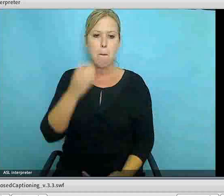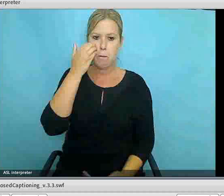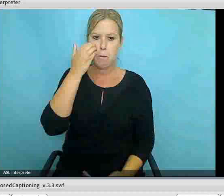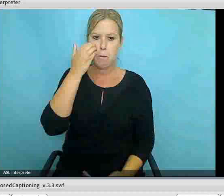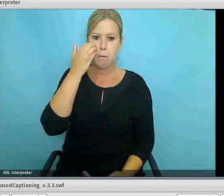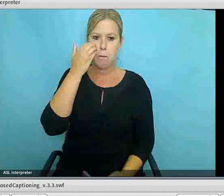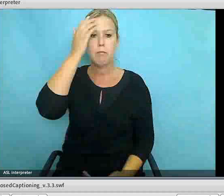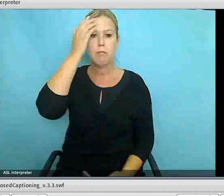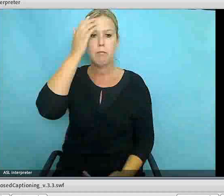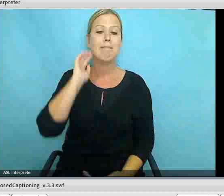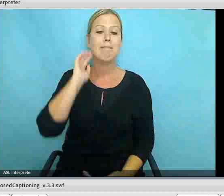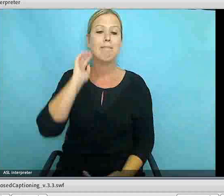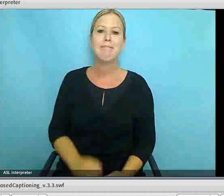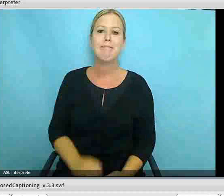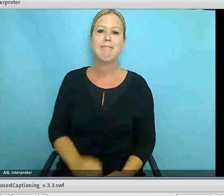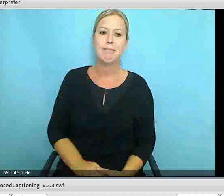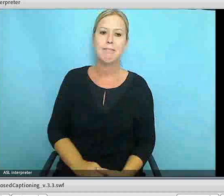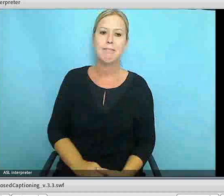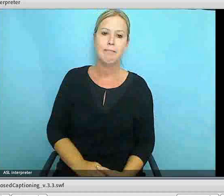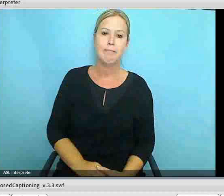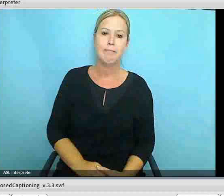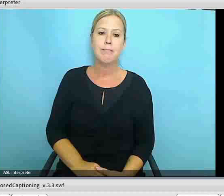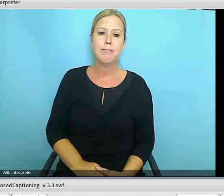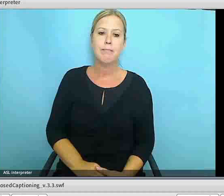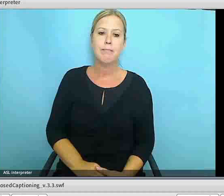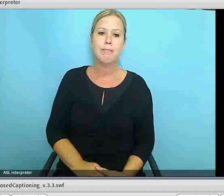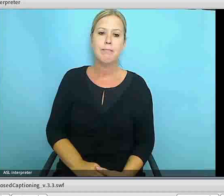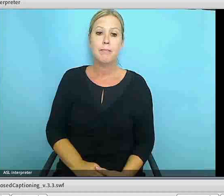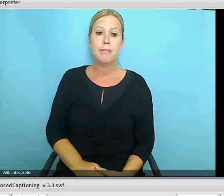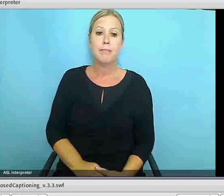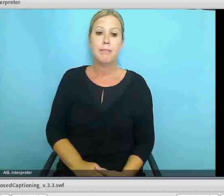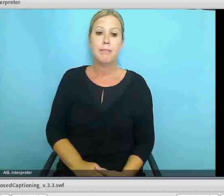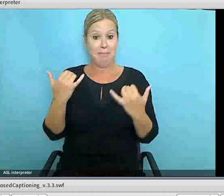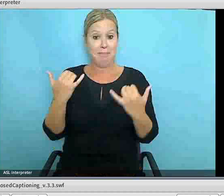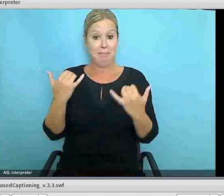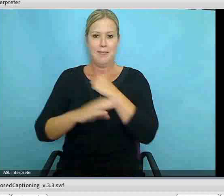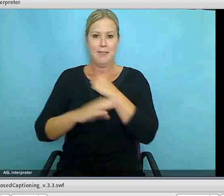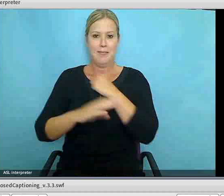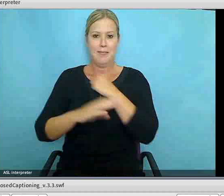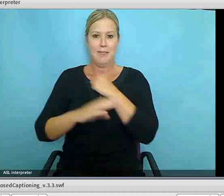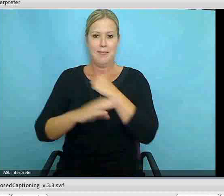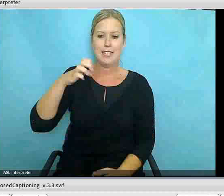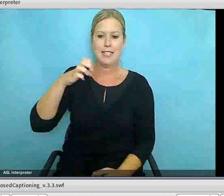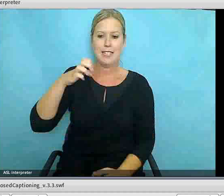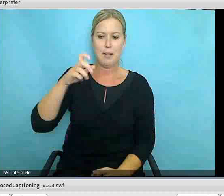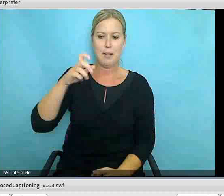So we have started this month the mailing process.